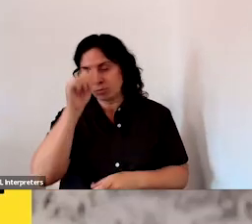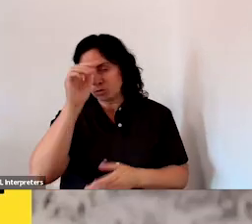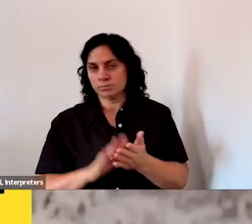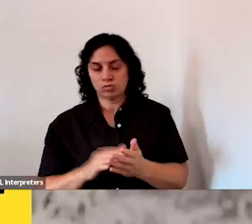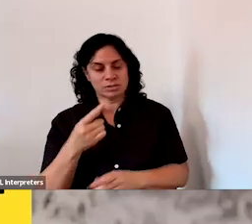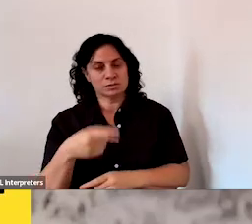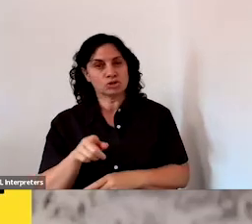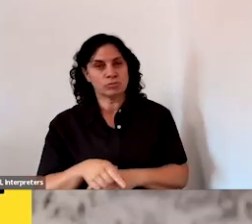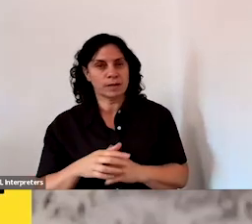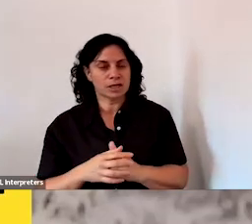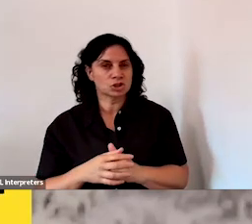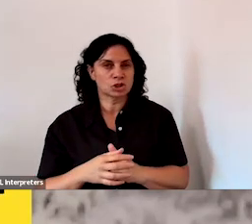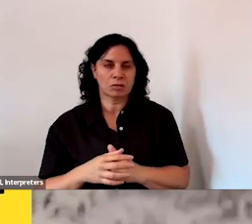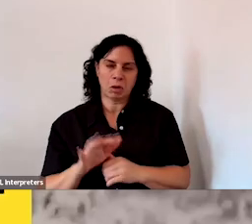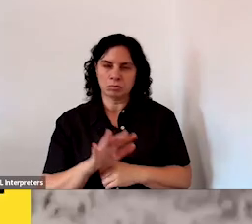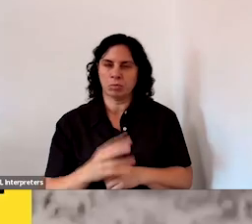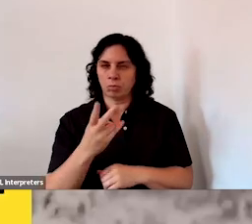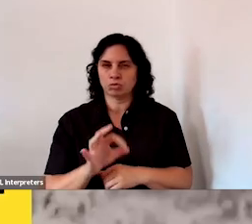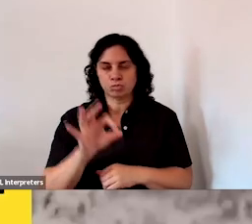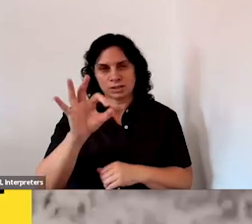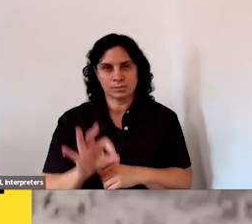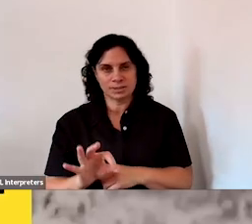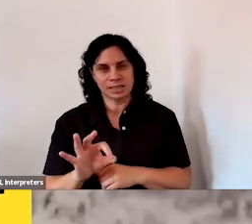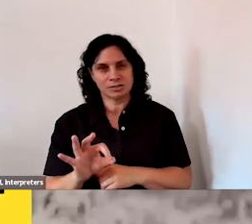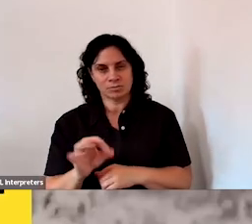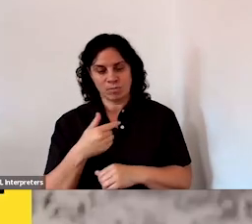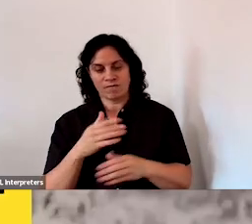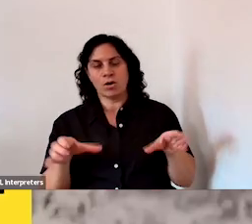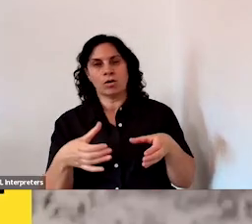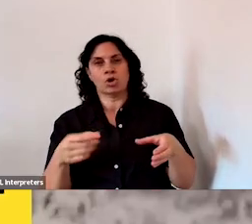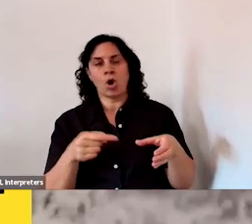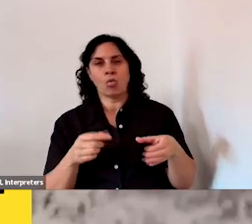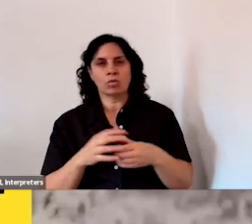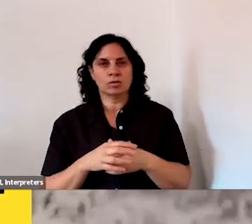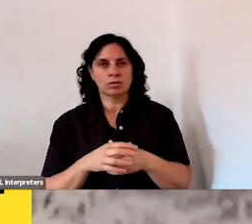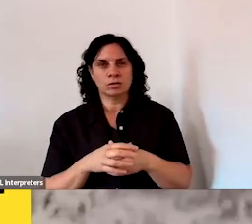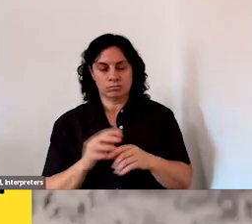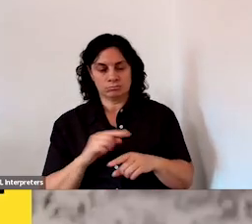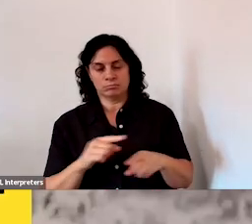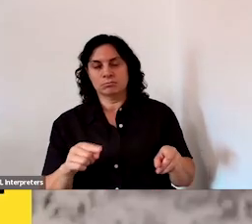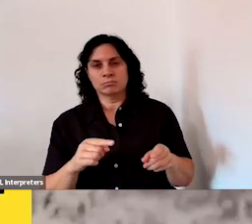which was approximately 20% of young people in our cohort, we found that they reported lower